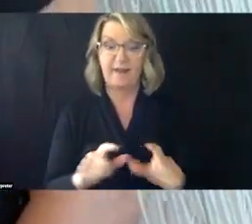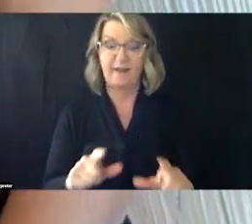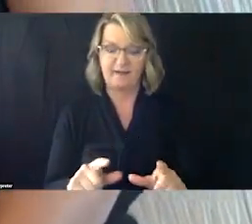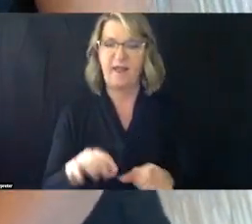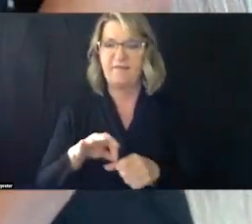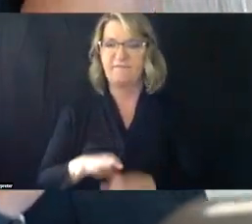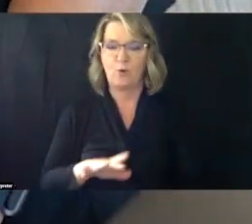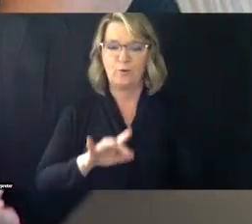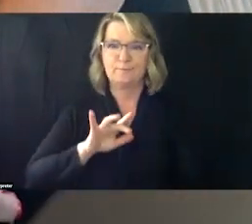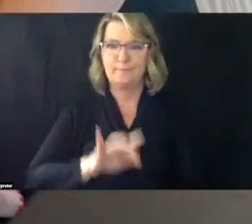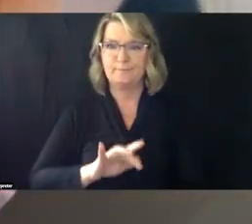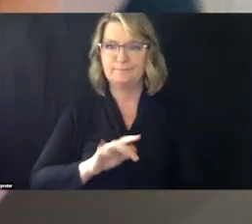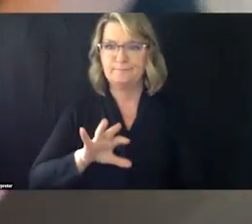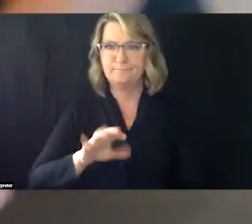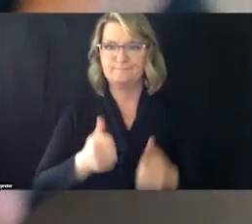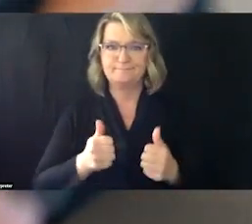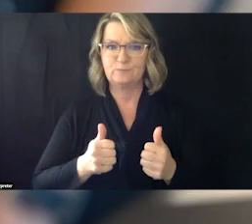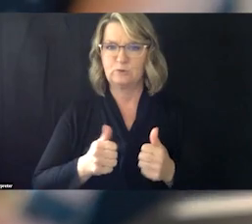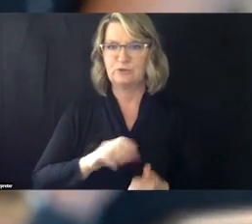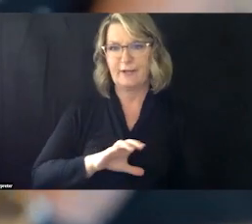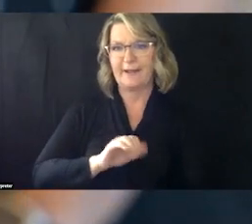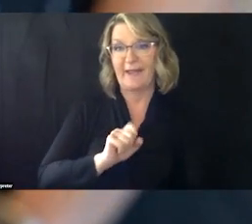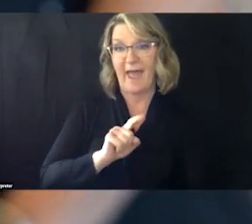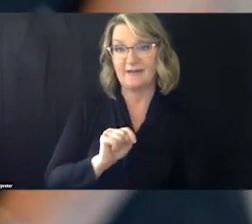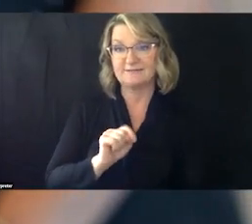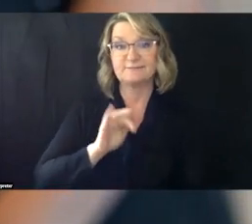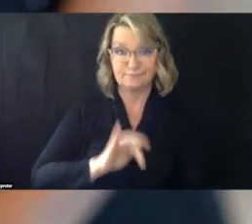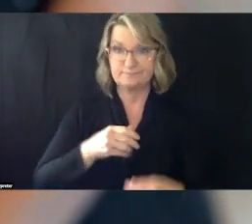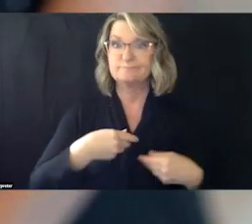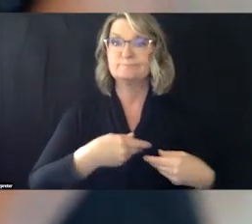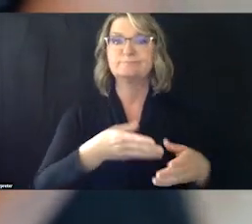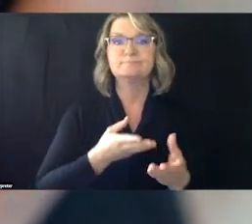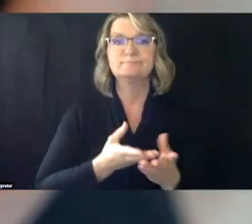and then again the voter would then make the selection to return or cast they